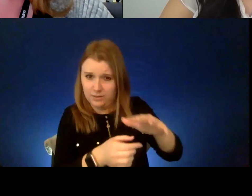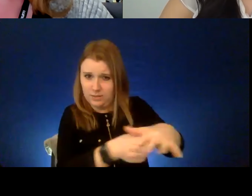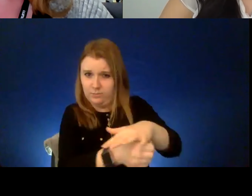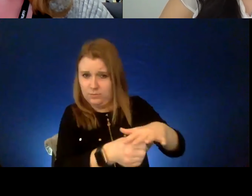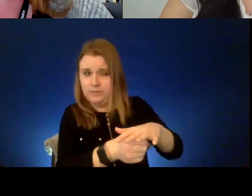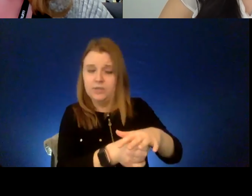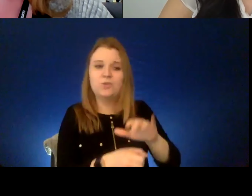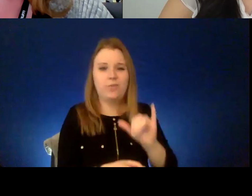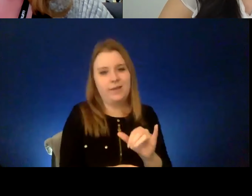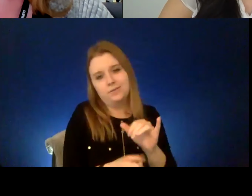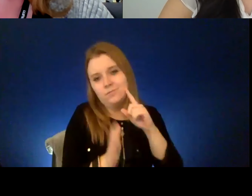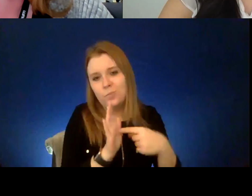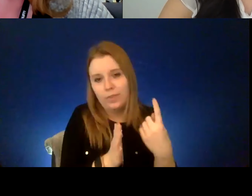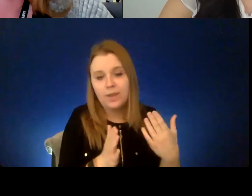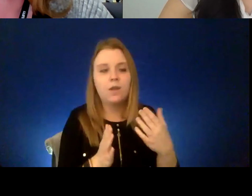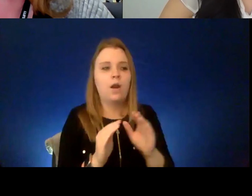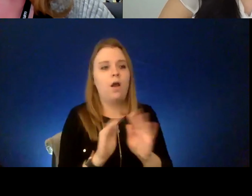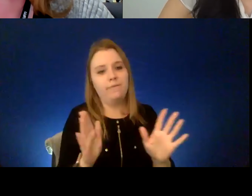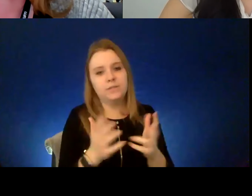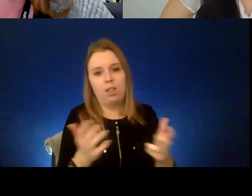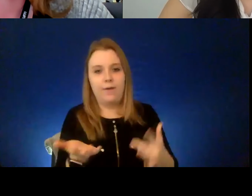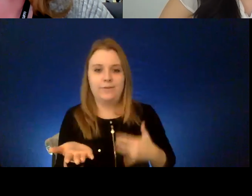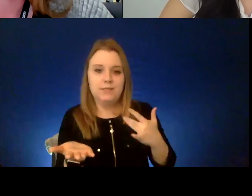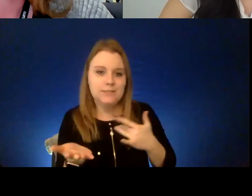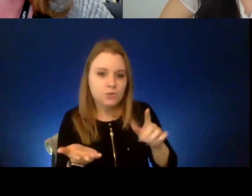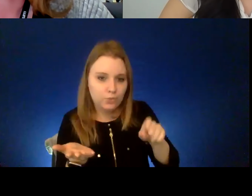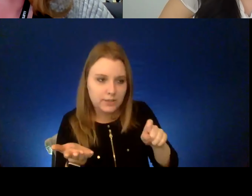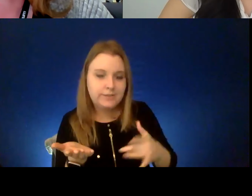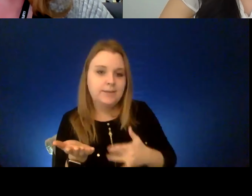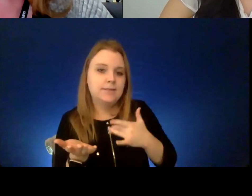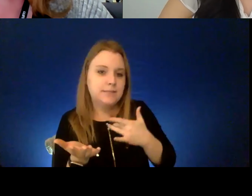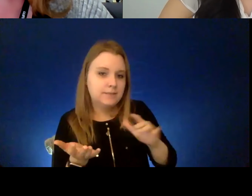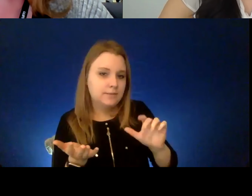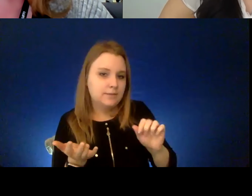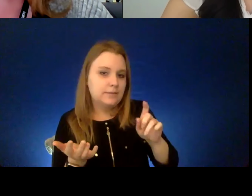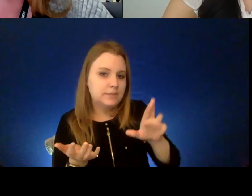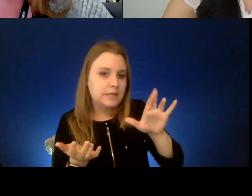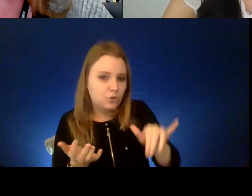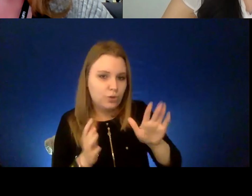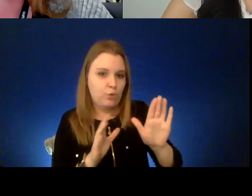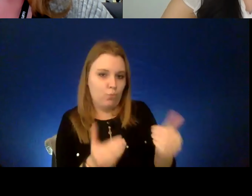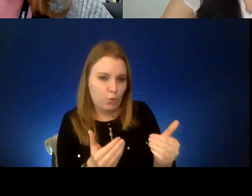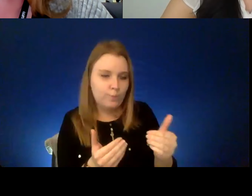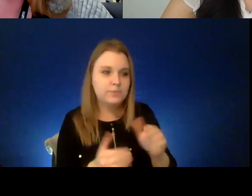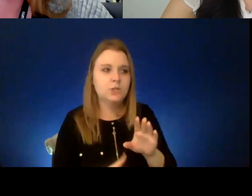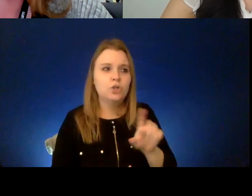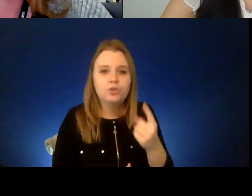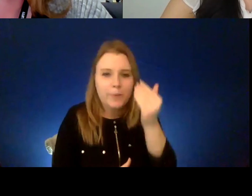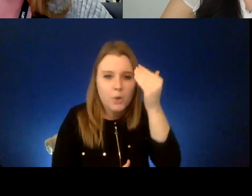And also a lot of sensory needs, sensory rooms, a lot of being very aware of the crowds